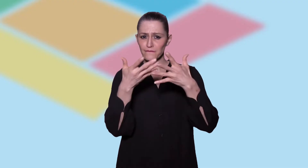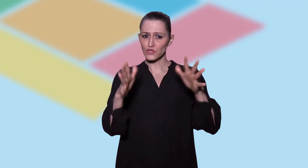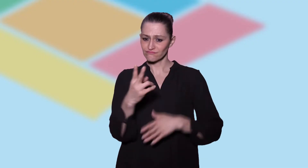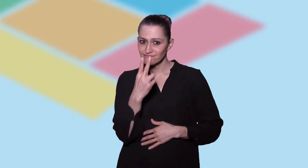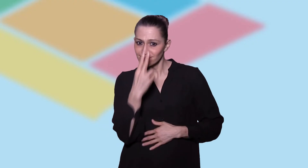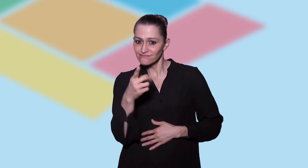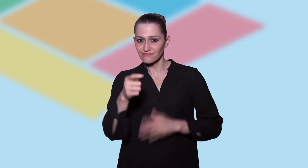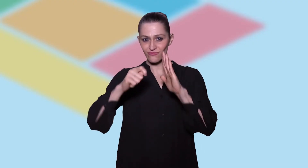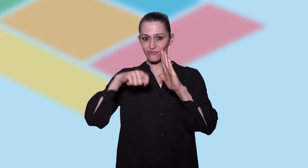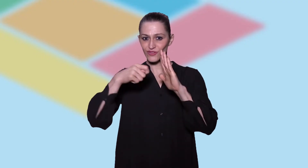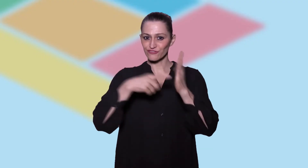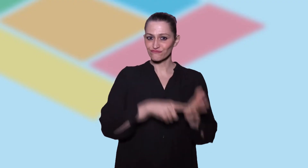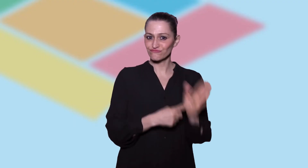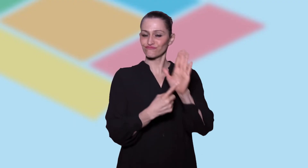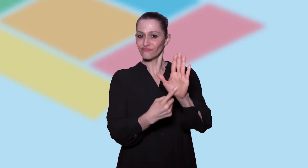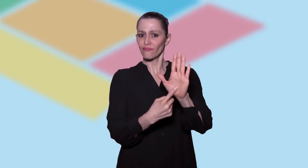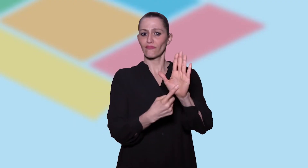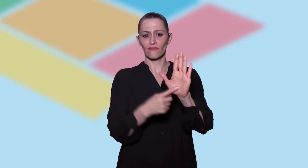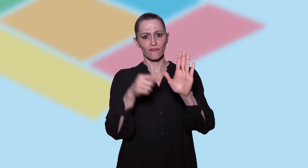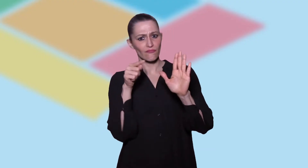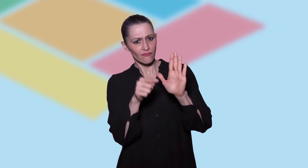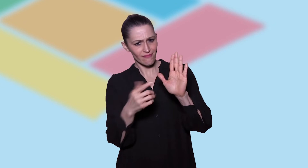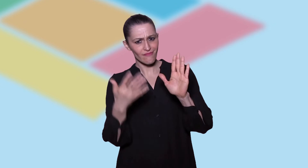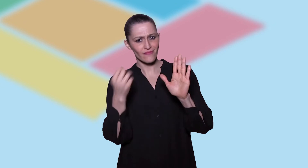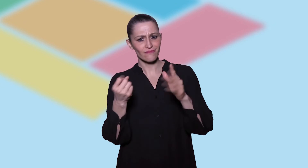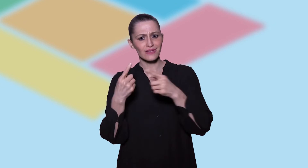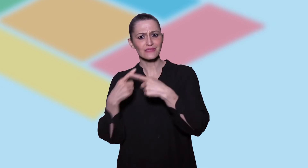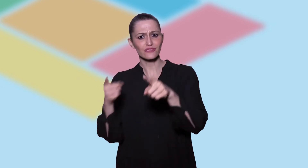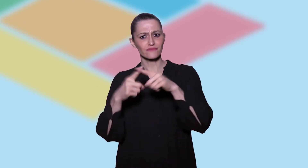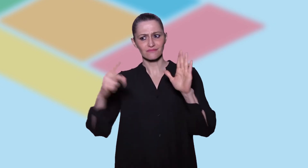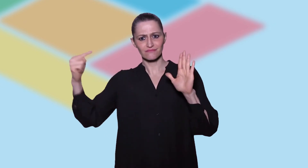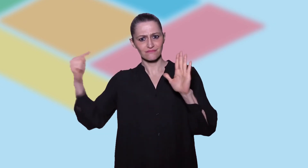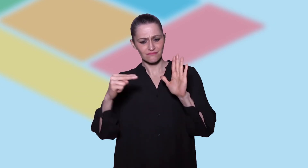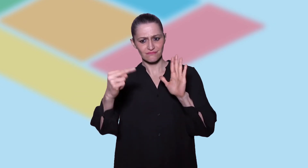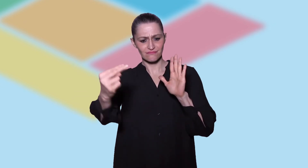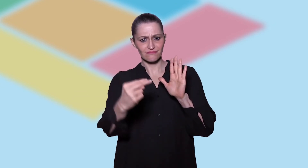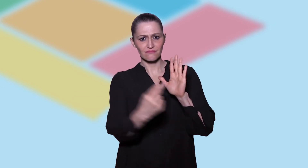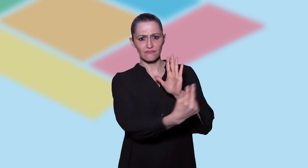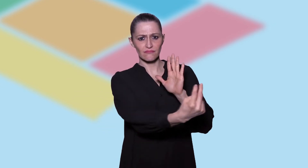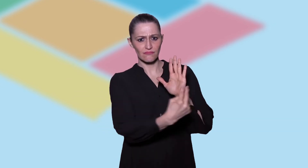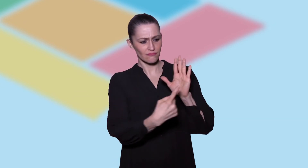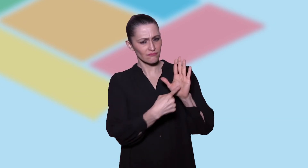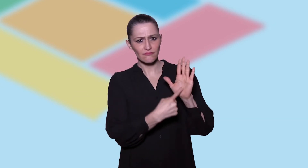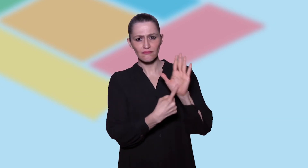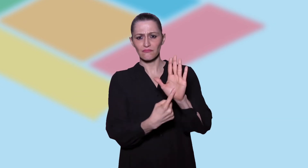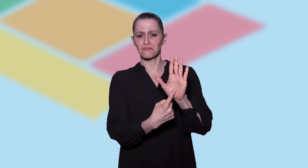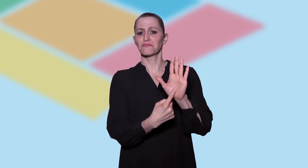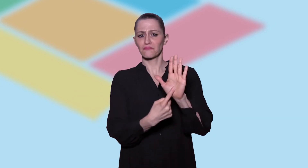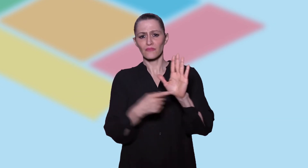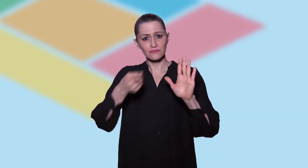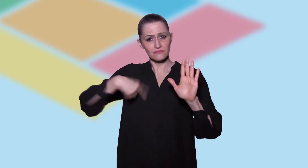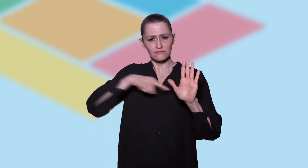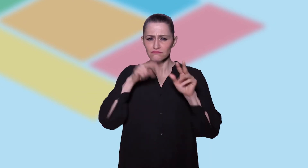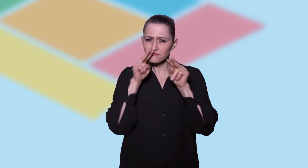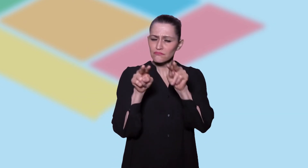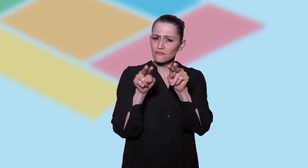Listening to different perspectives in this program,